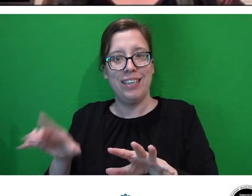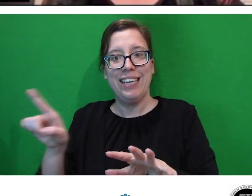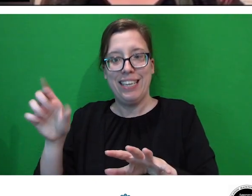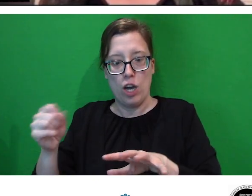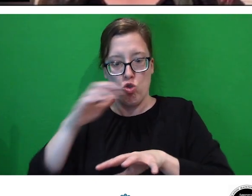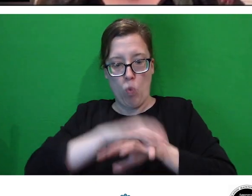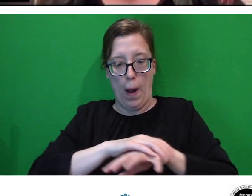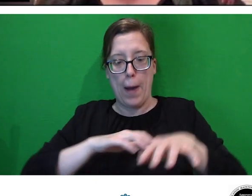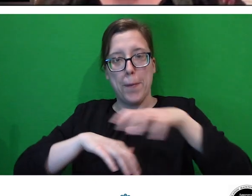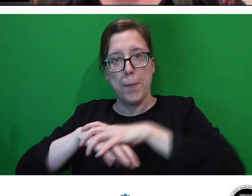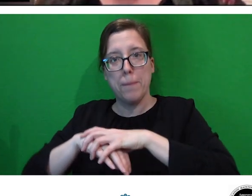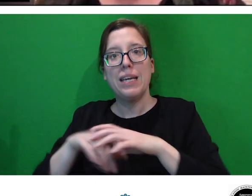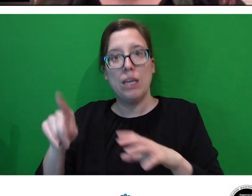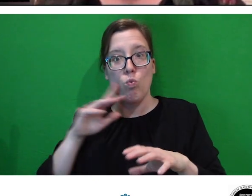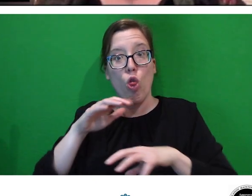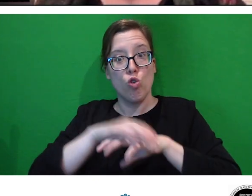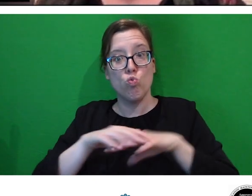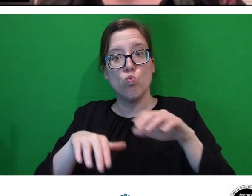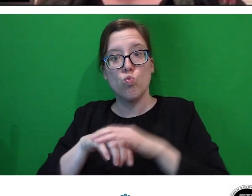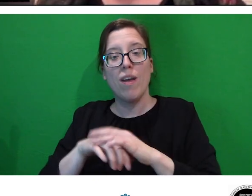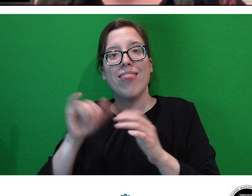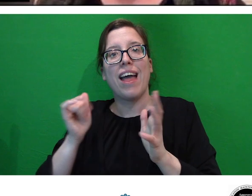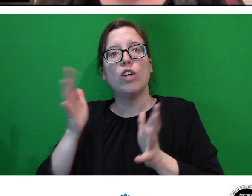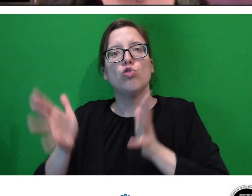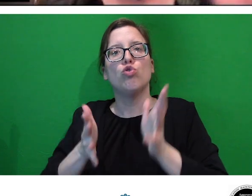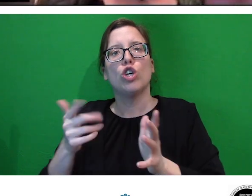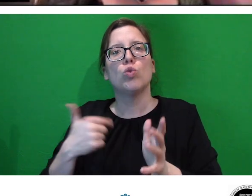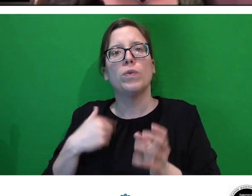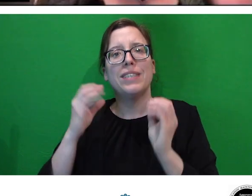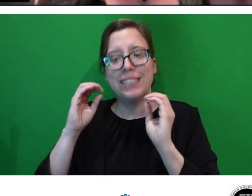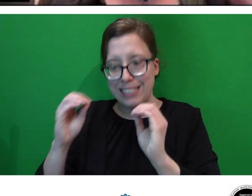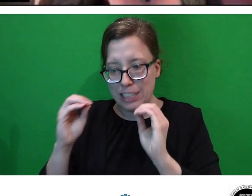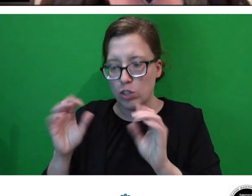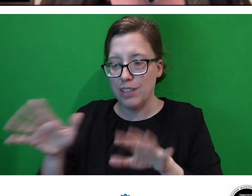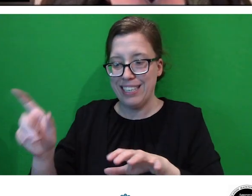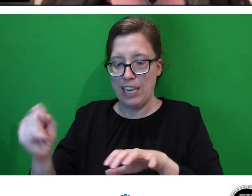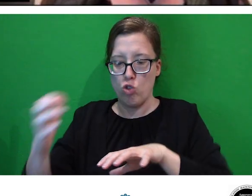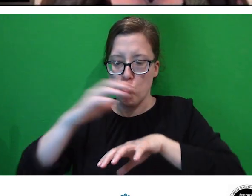Not to keep him in the chair. I have my hands there so he knows where my hands are.